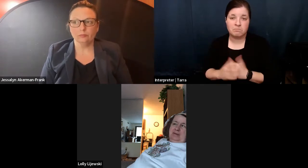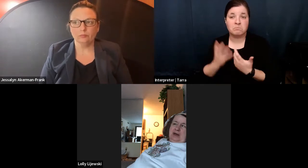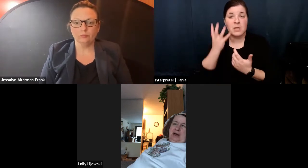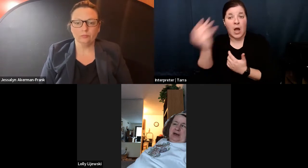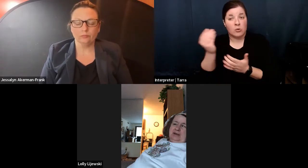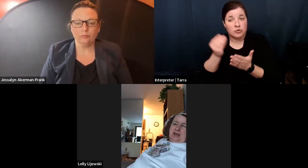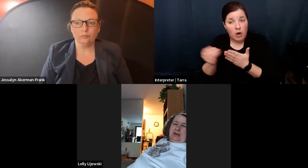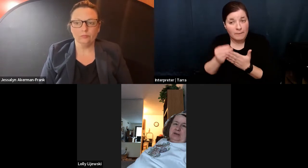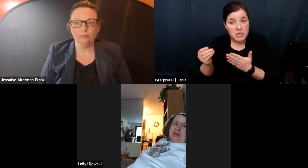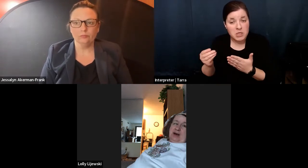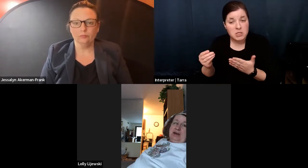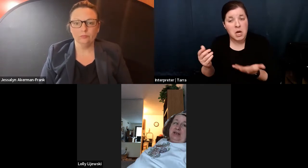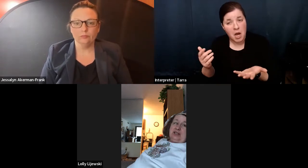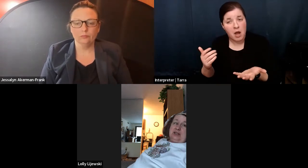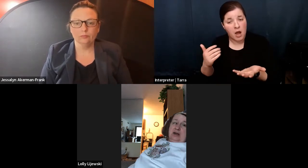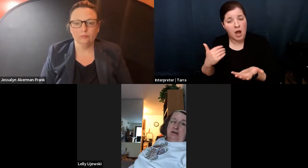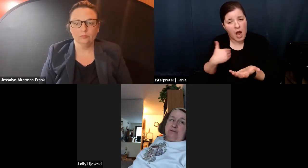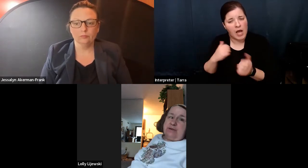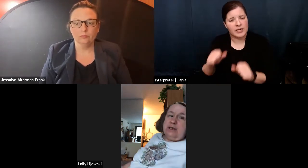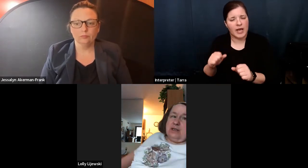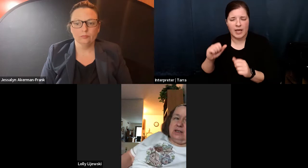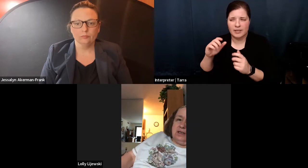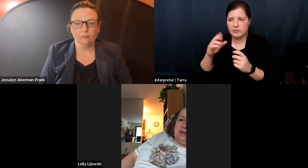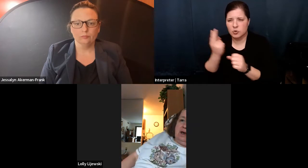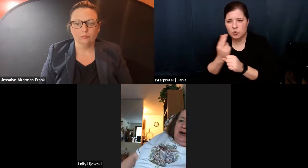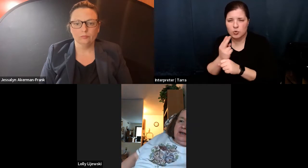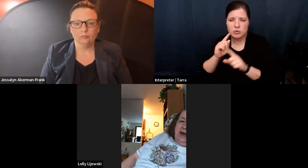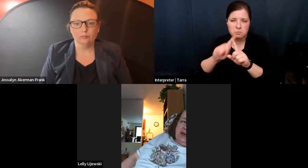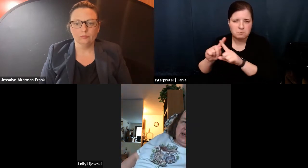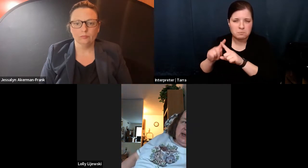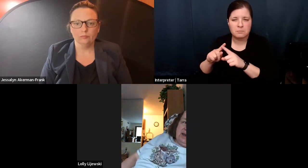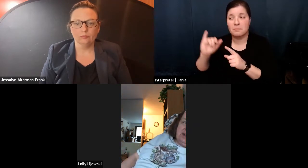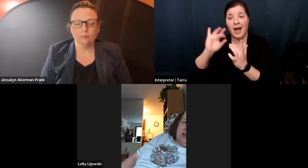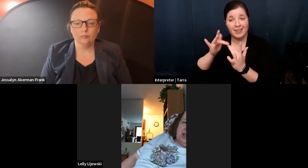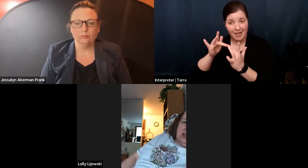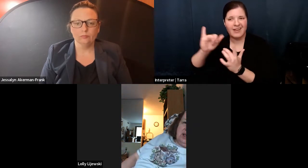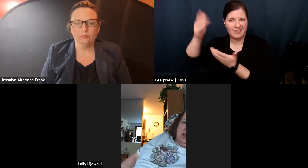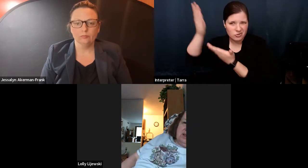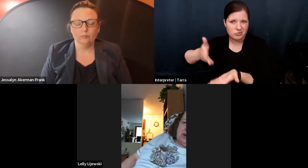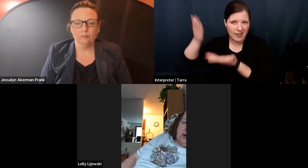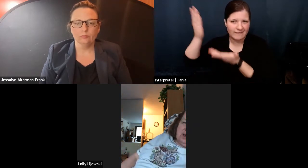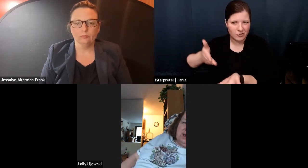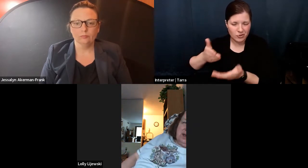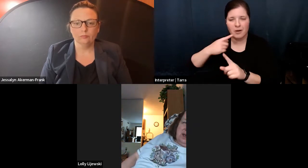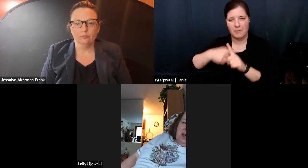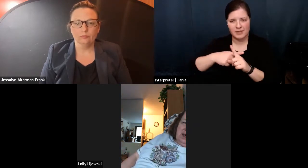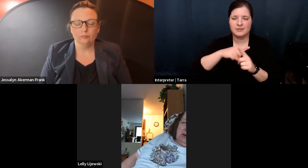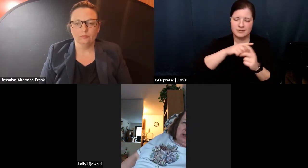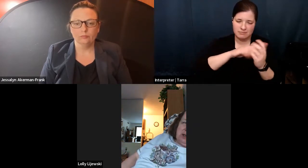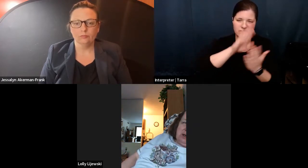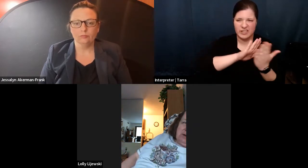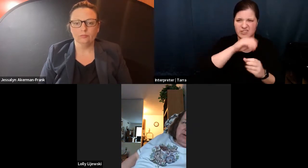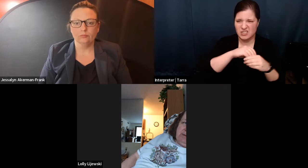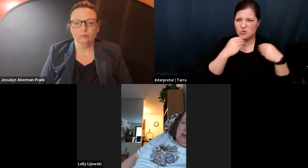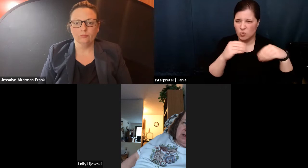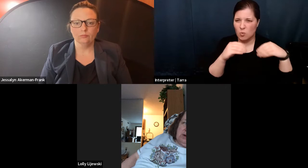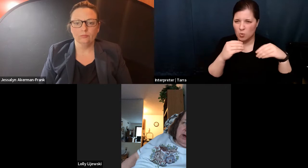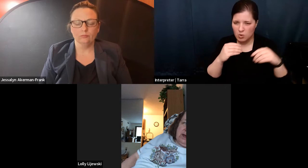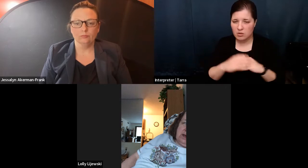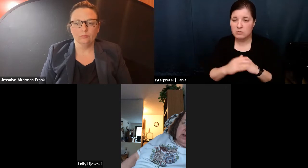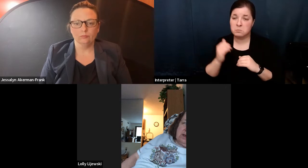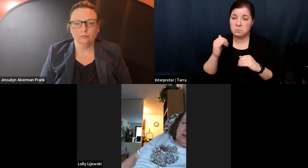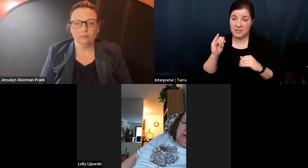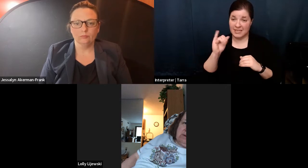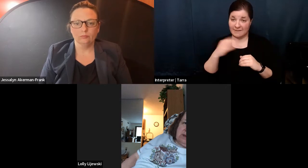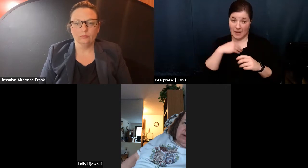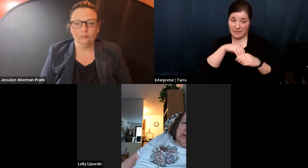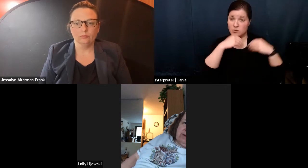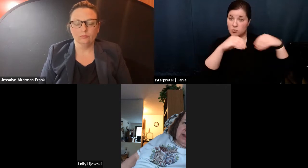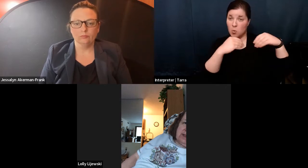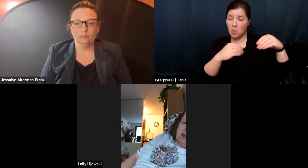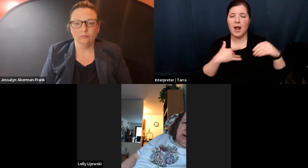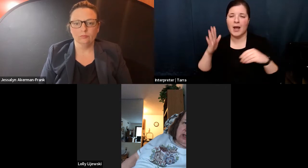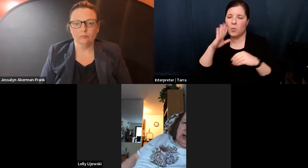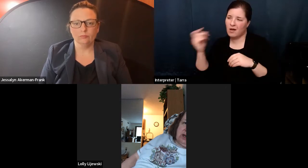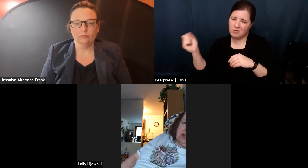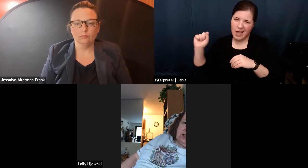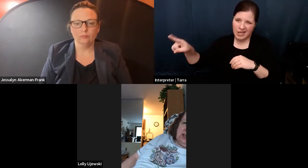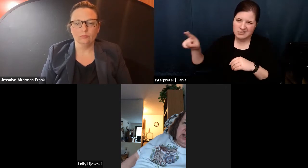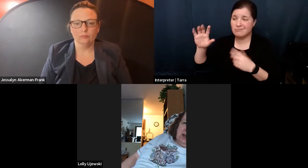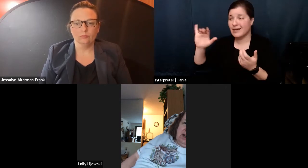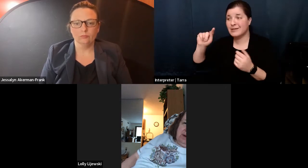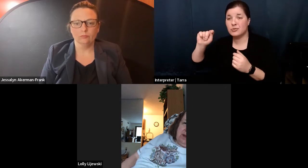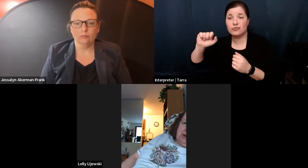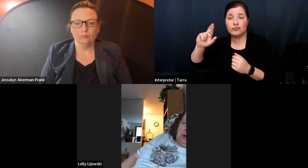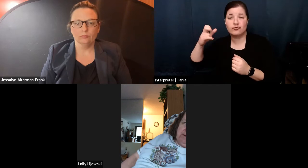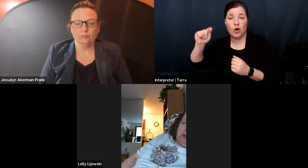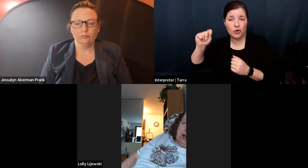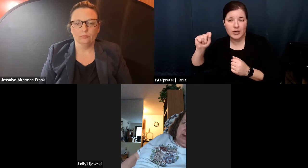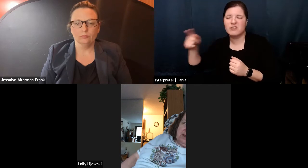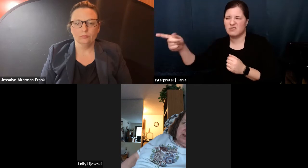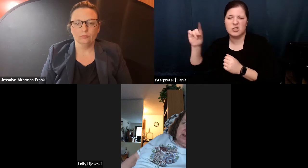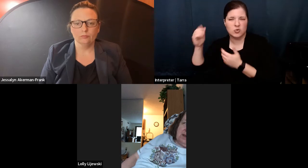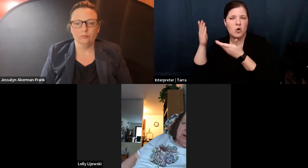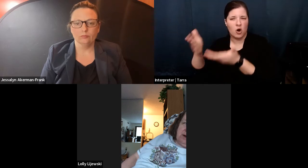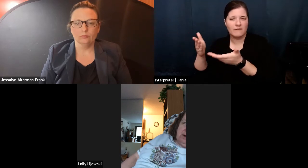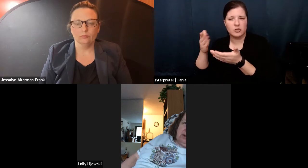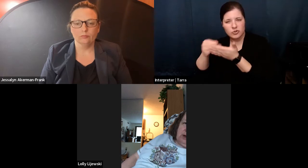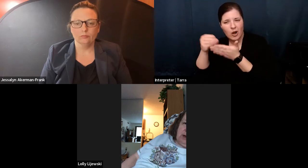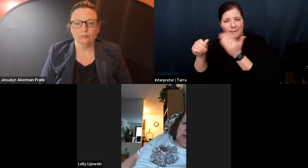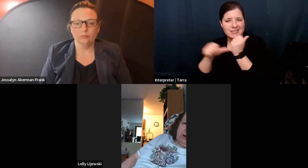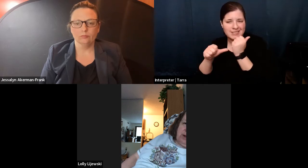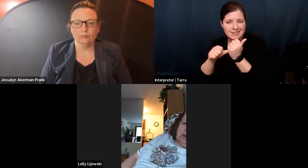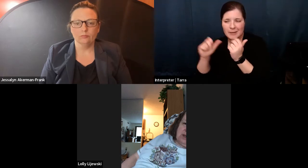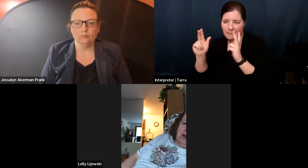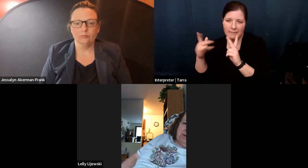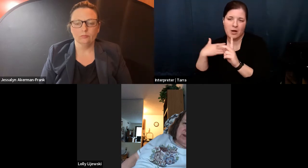something that I can't do well using other types of transportation.